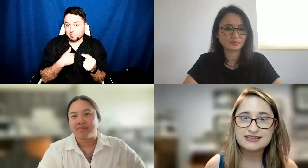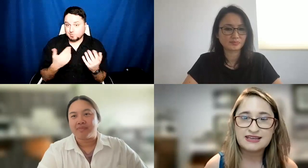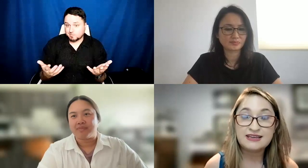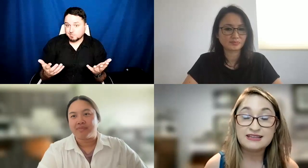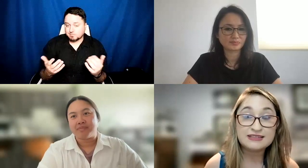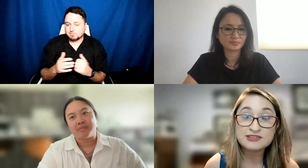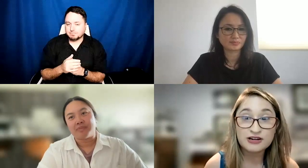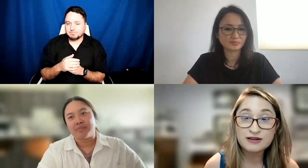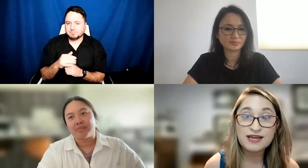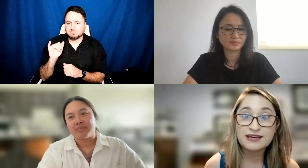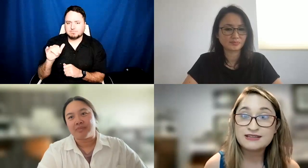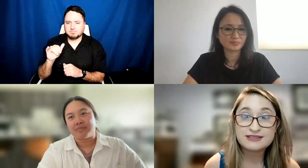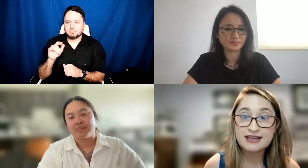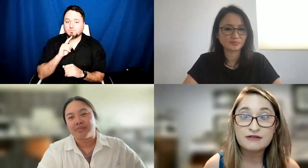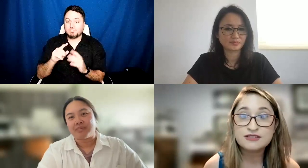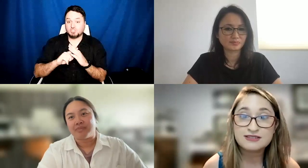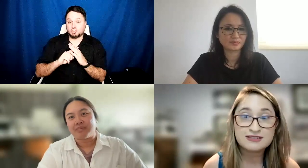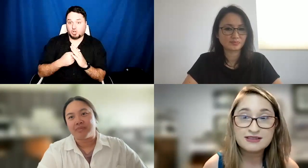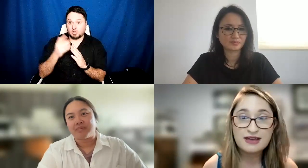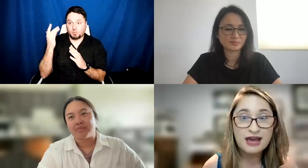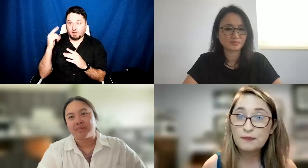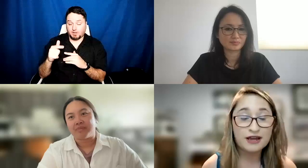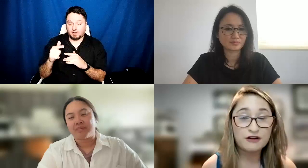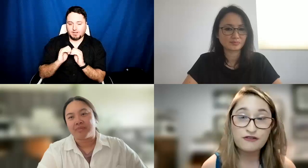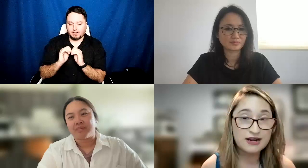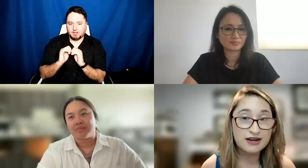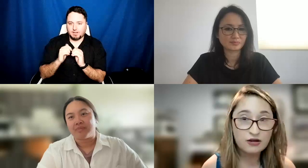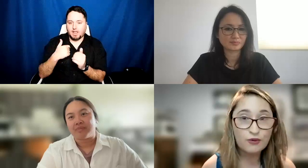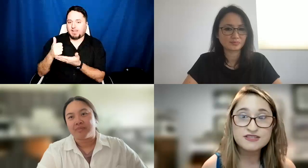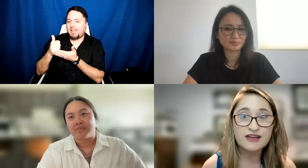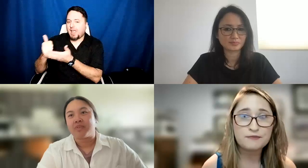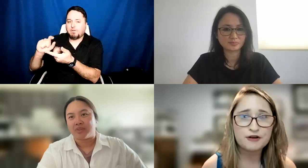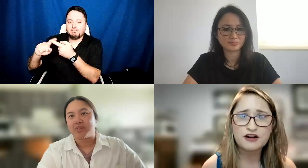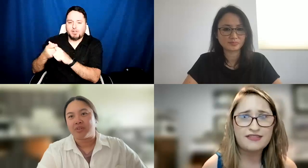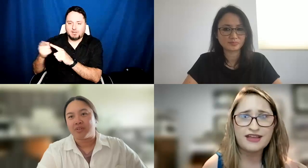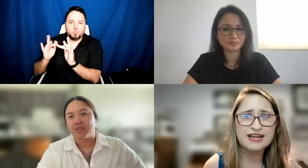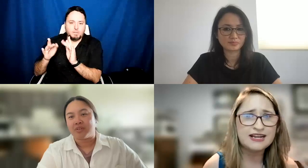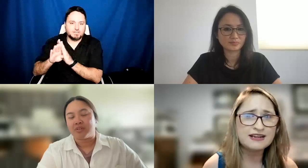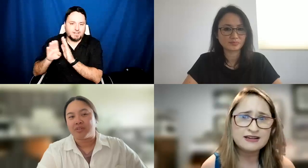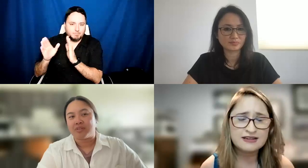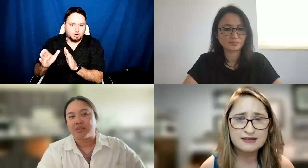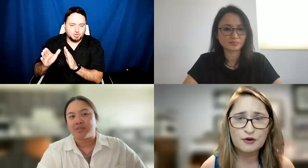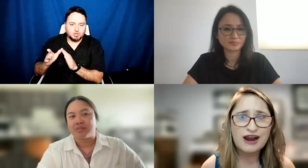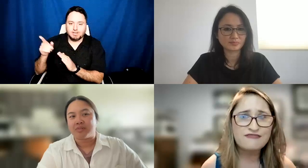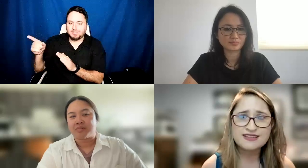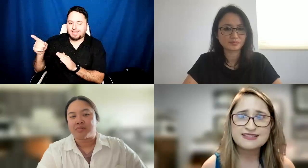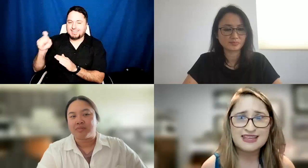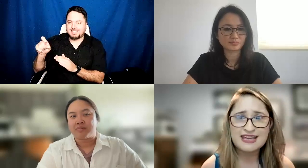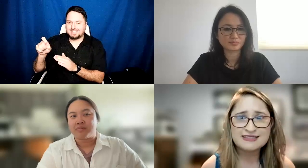And it started because I was helping out a friend, a web developer, and they needed some graphics and things.